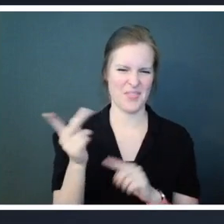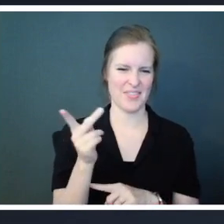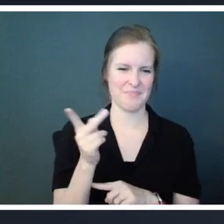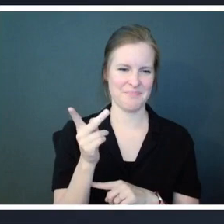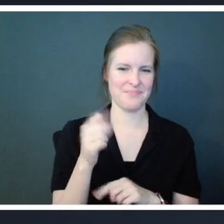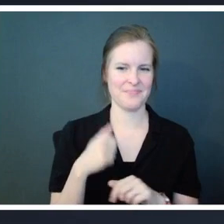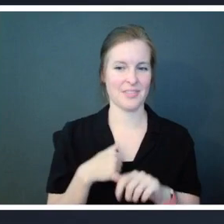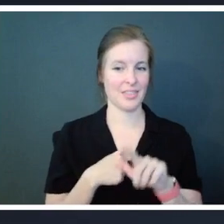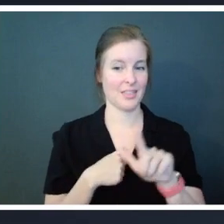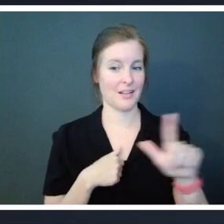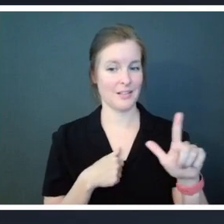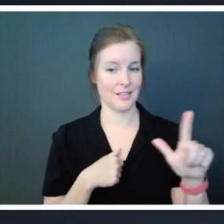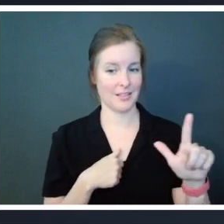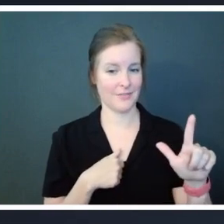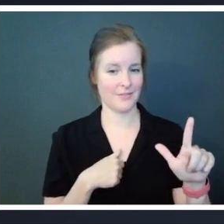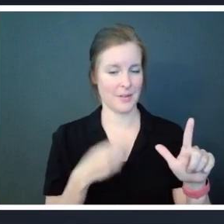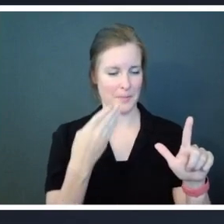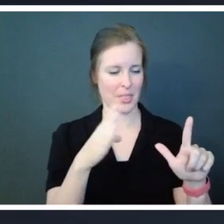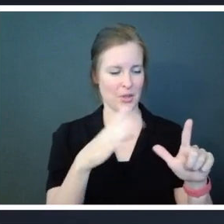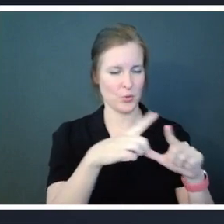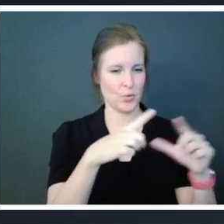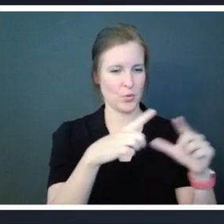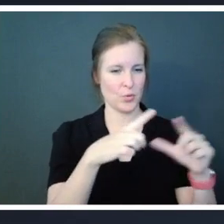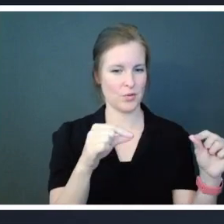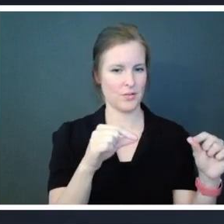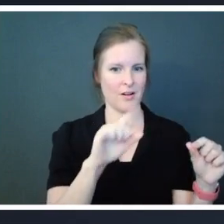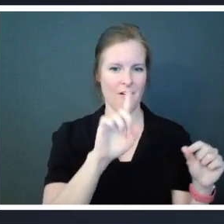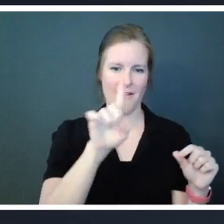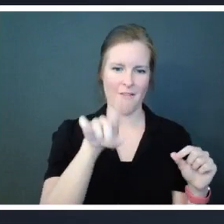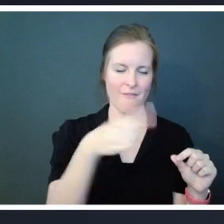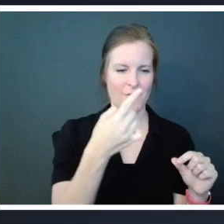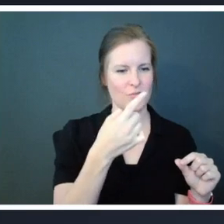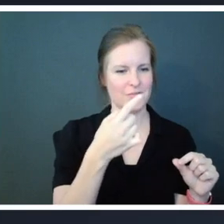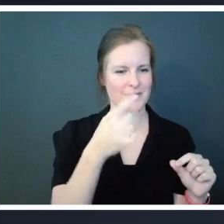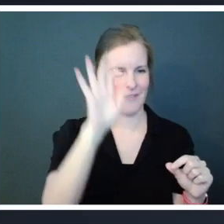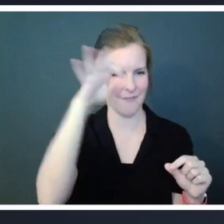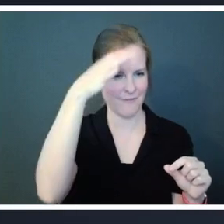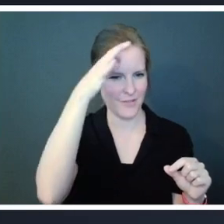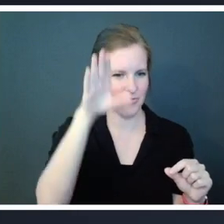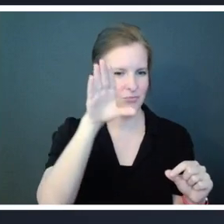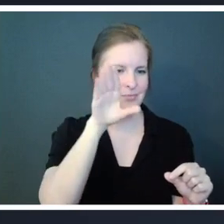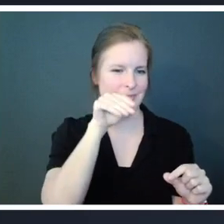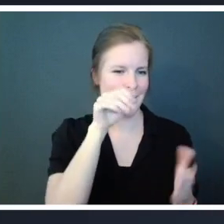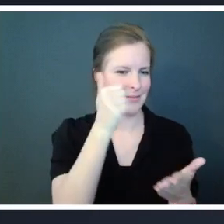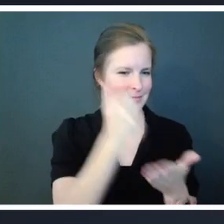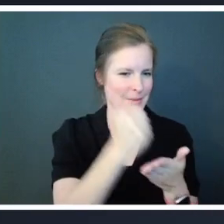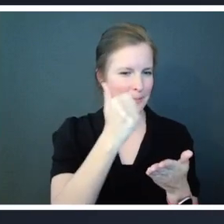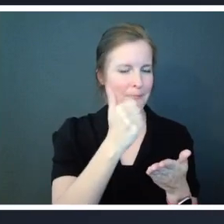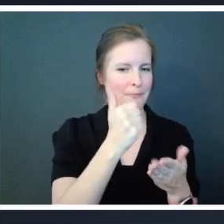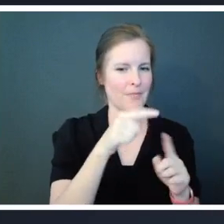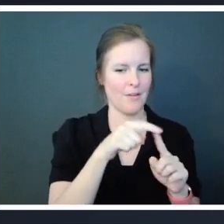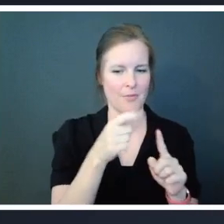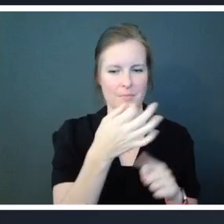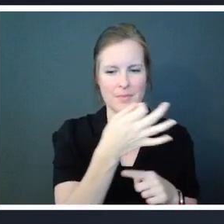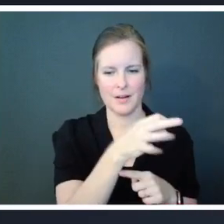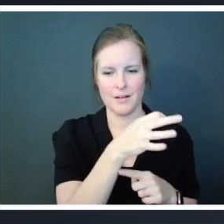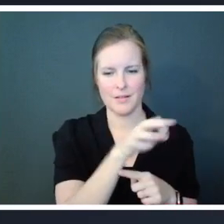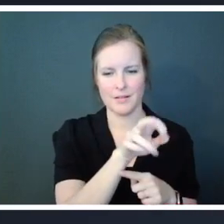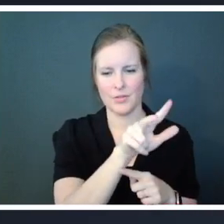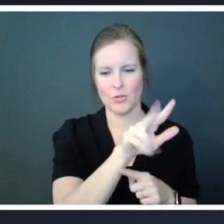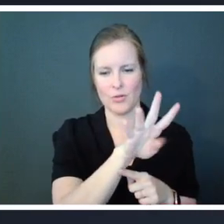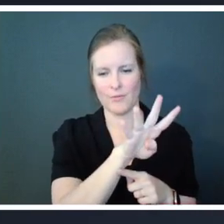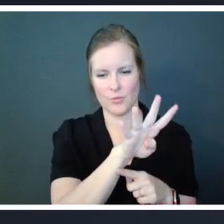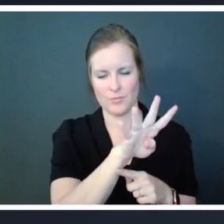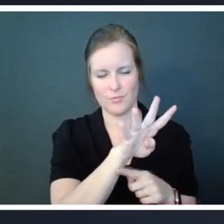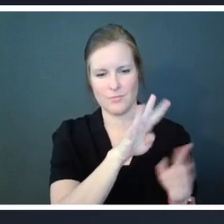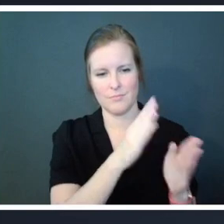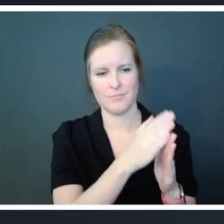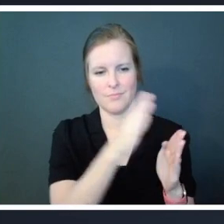card -- that is the first Federal Duck Stamp from 1934. And then on the right is the 1979 Federal